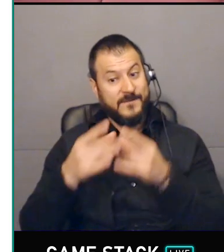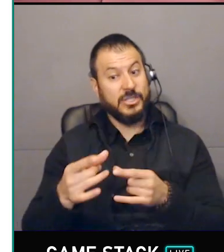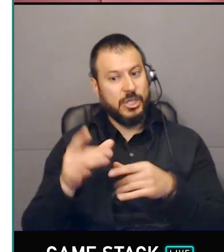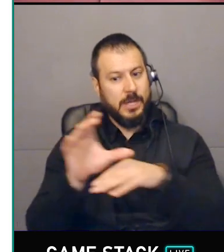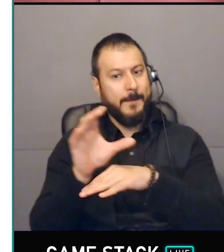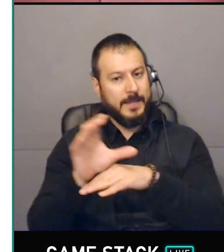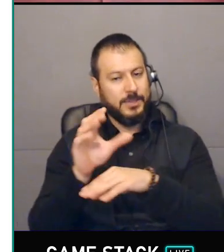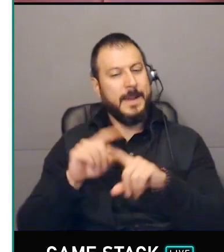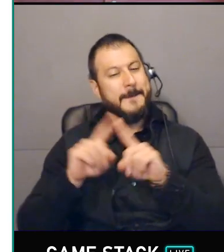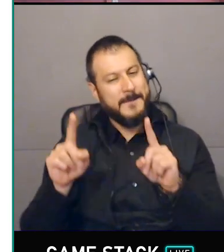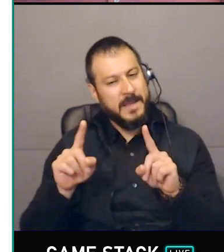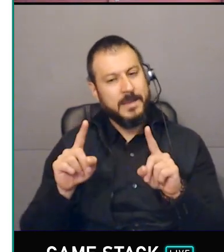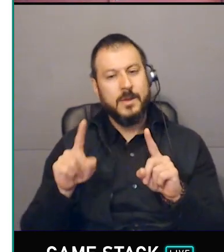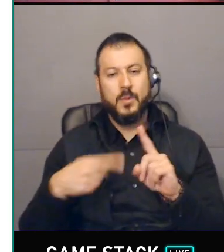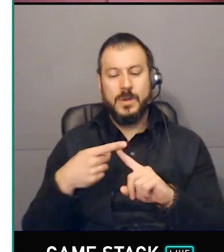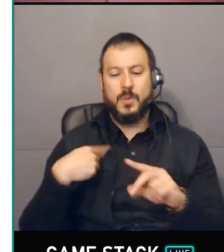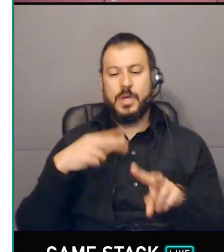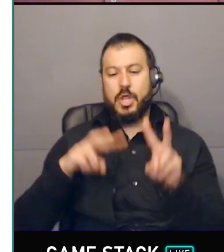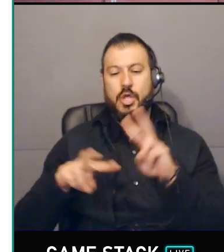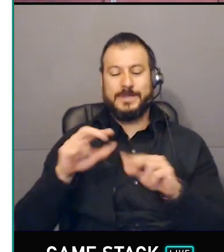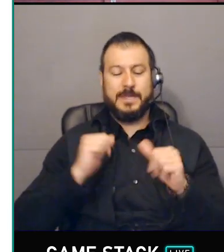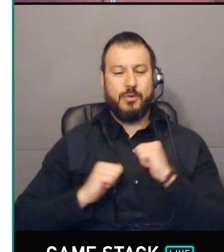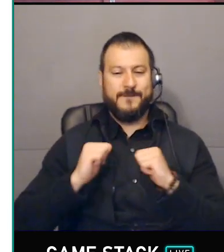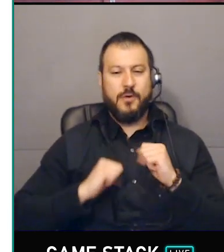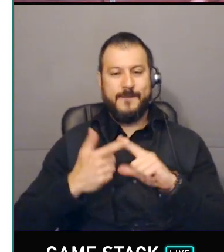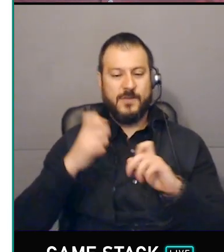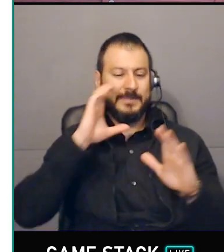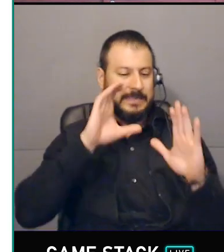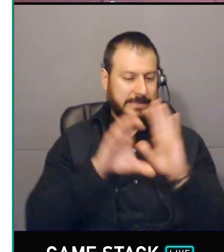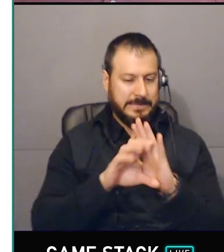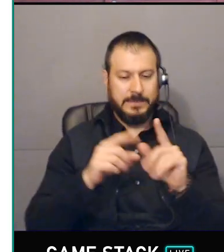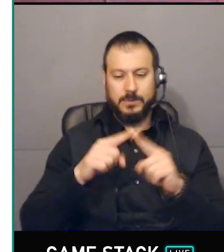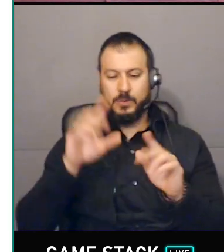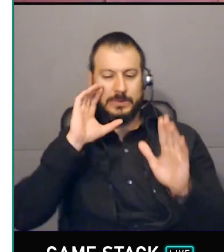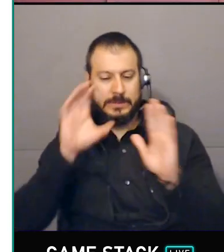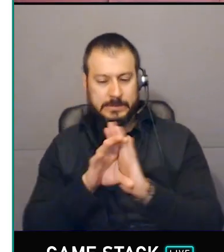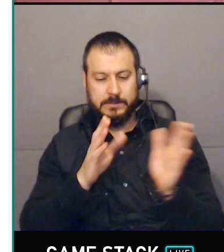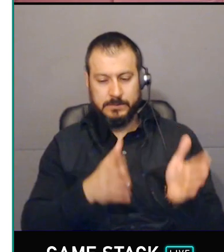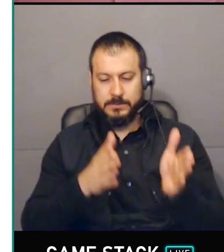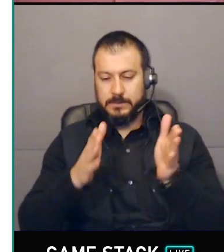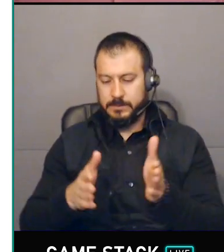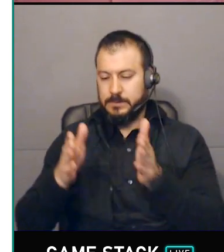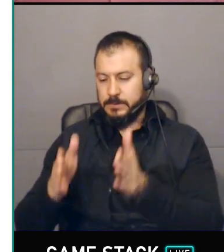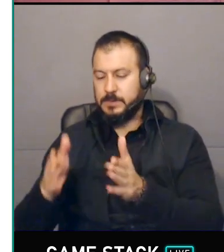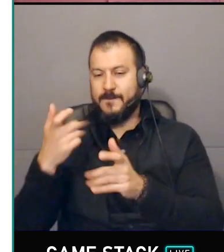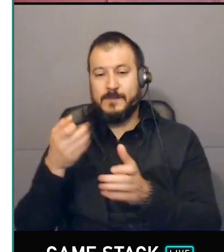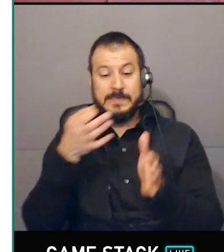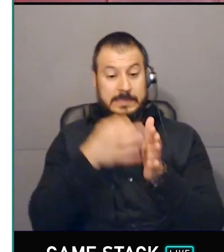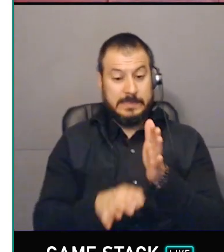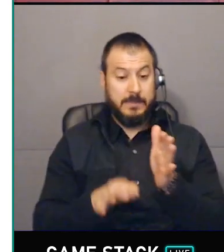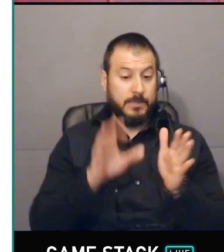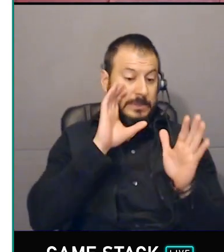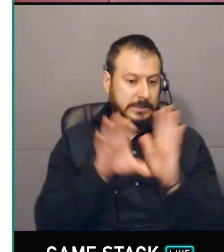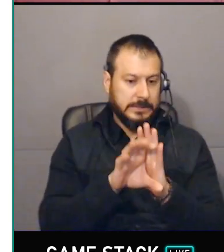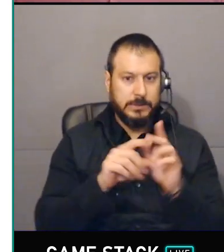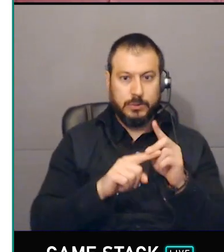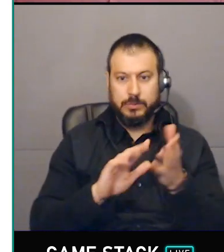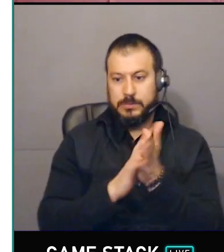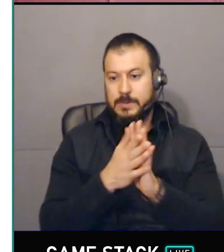but when we looked at the performance from scene to scene, we found out that from simple scenes to very complicated